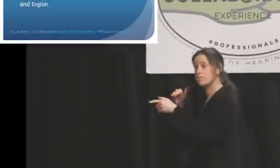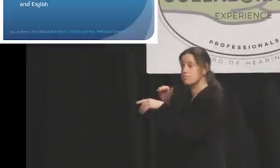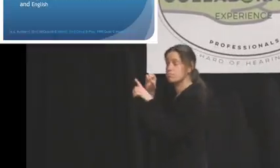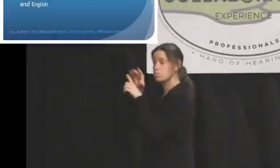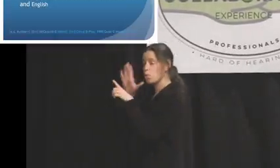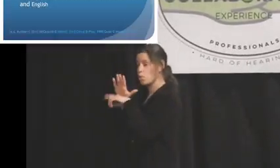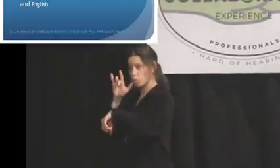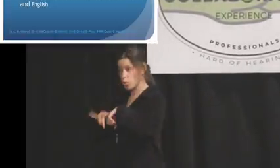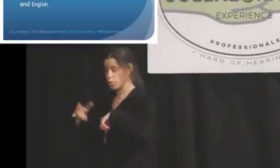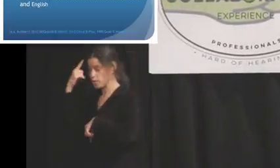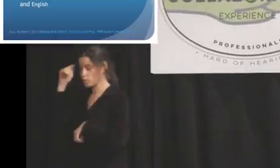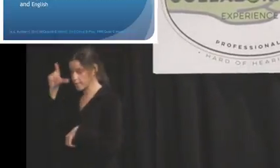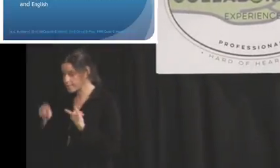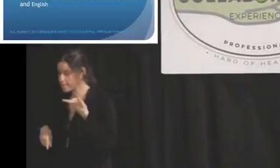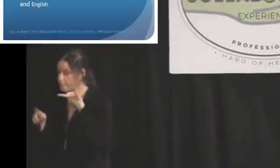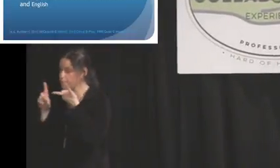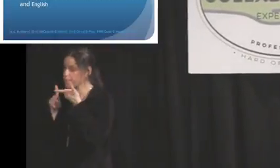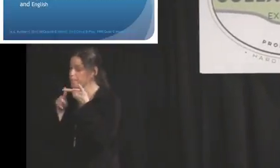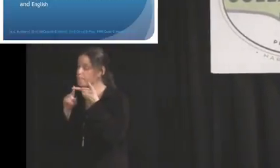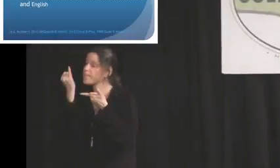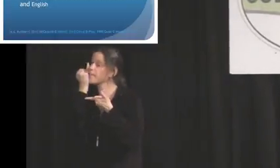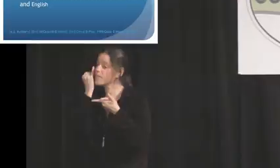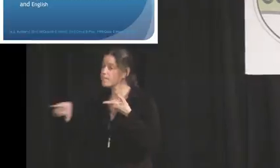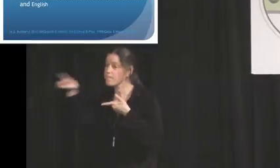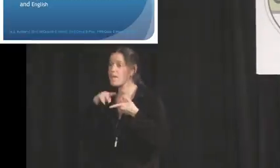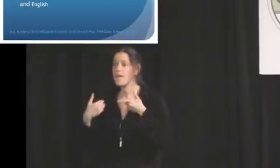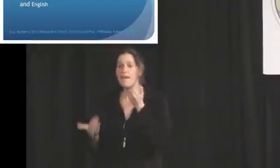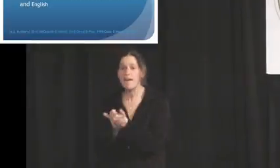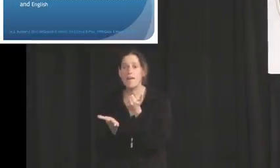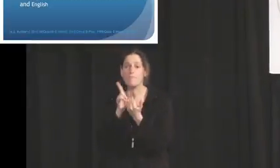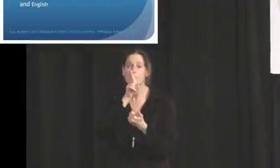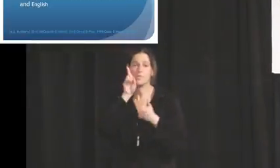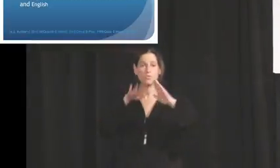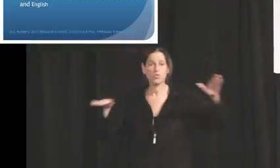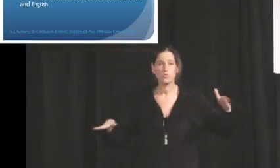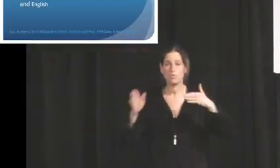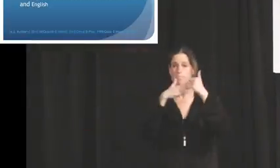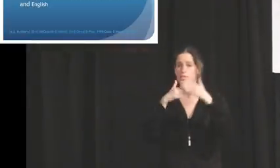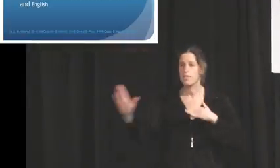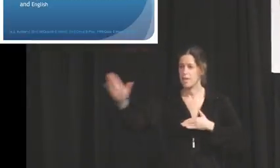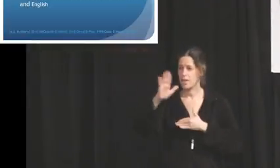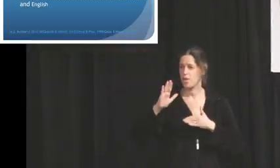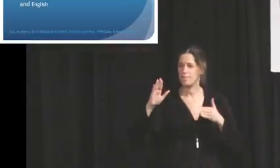that suggests the early exposure to ASL.